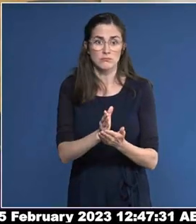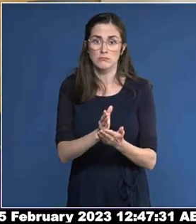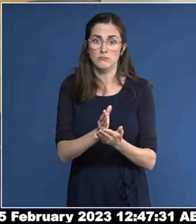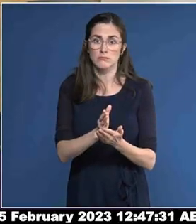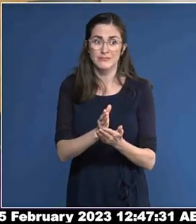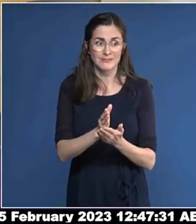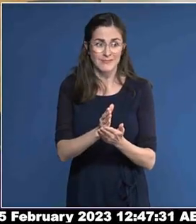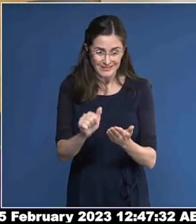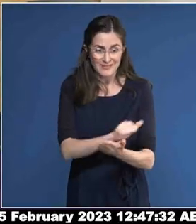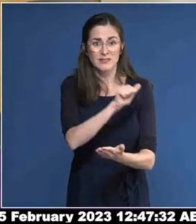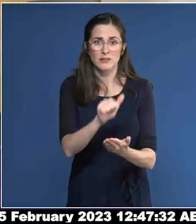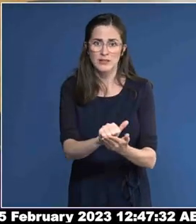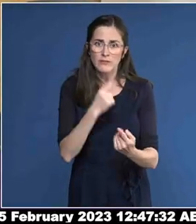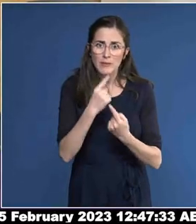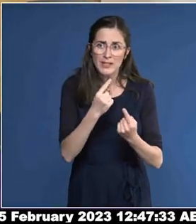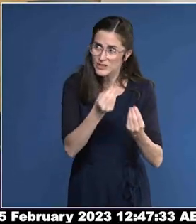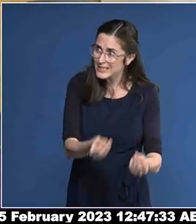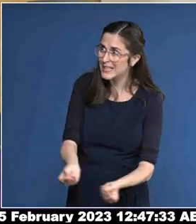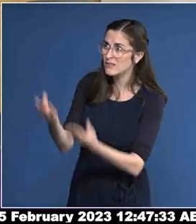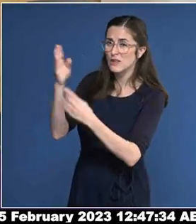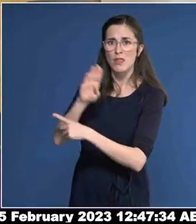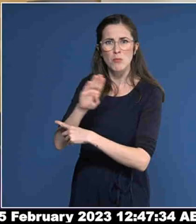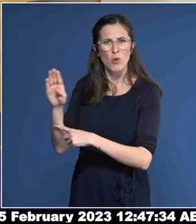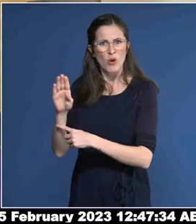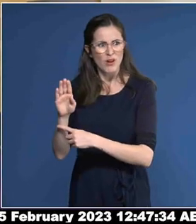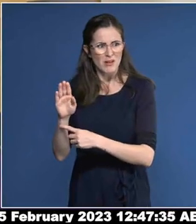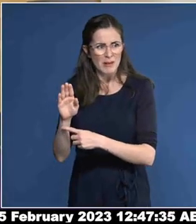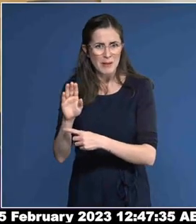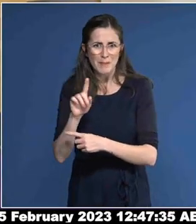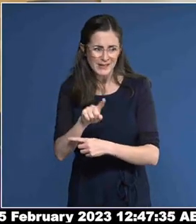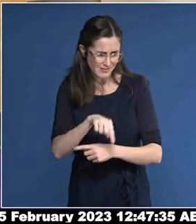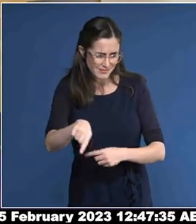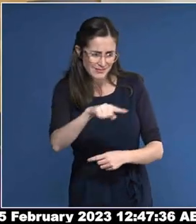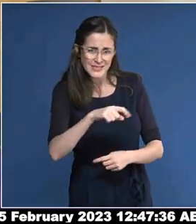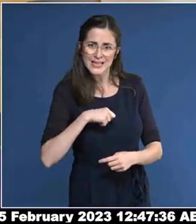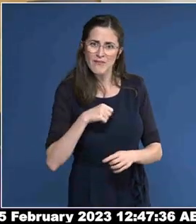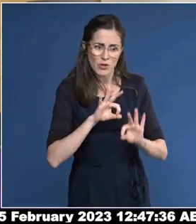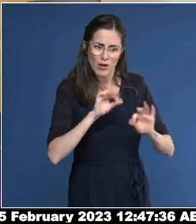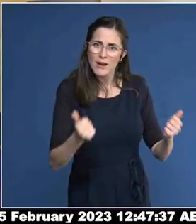actually happening on the ground if part of that reporting up to you and through you to